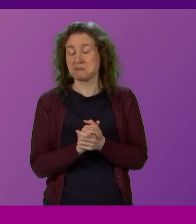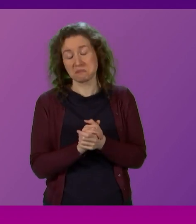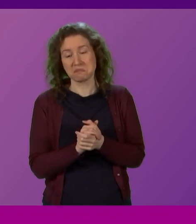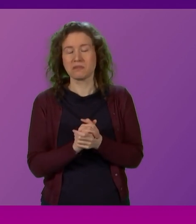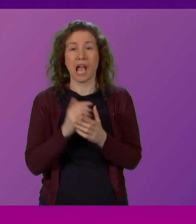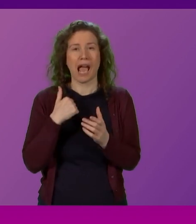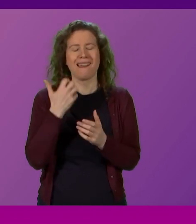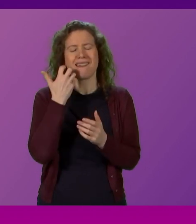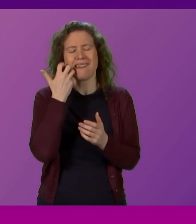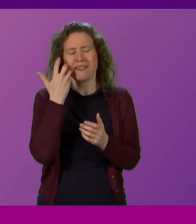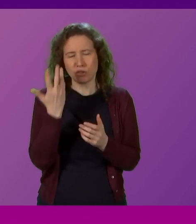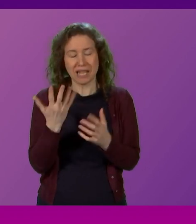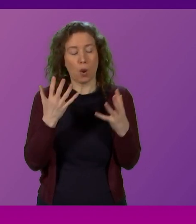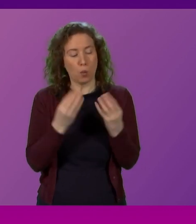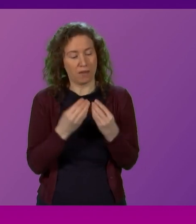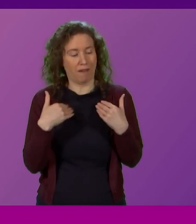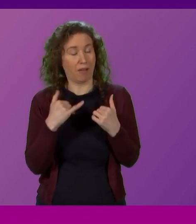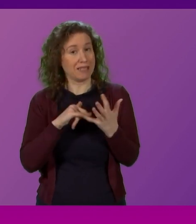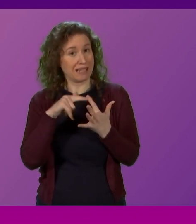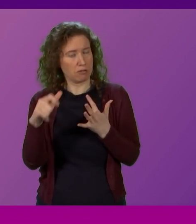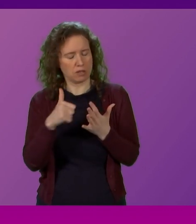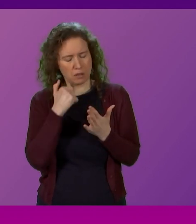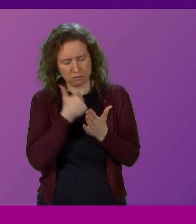Every single day, the health secretary and I will continue to take the actions that are